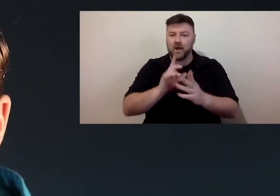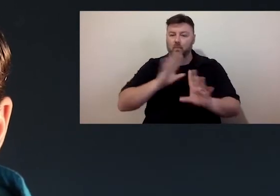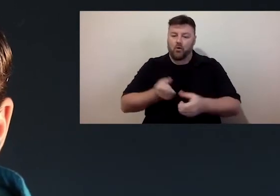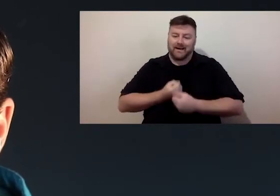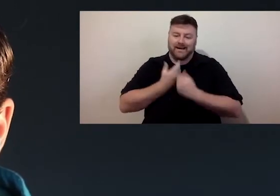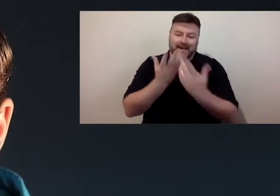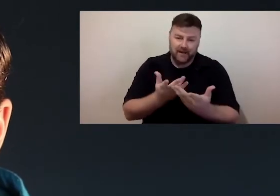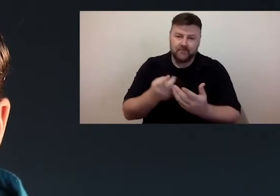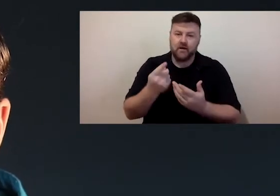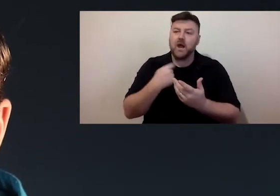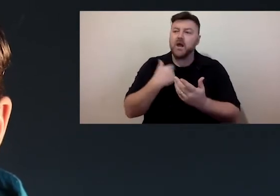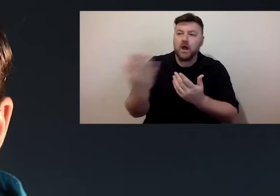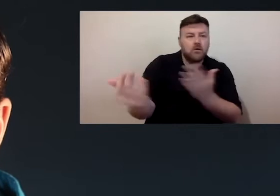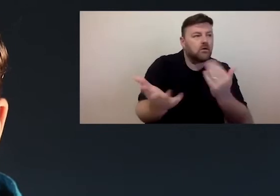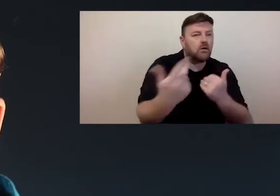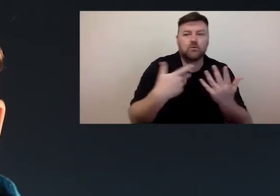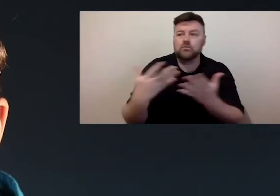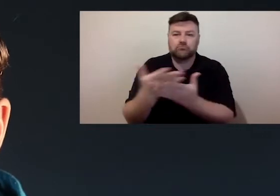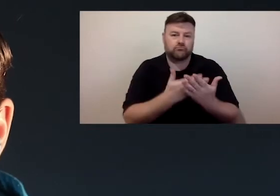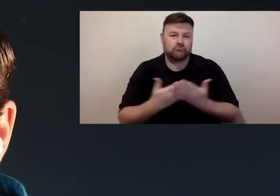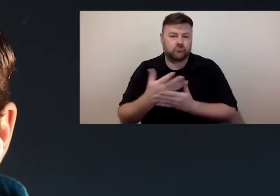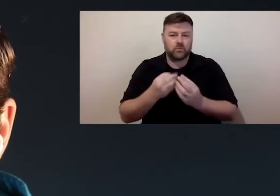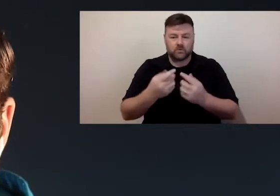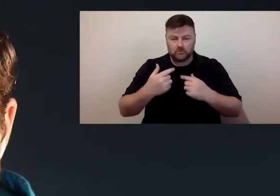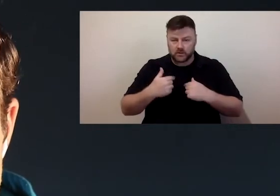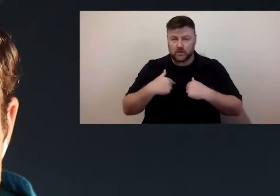I grew up in Darwin on Larrakia land.